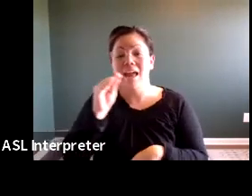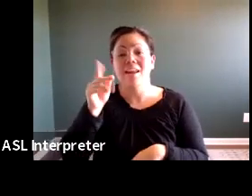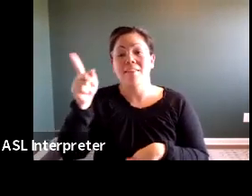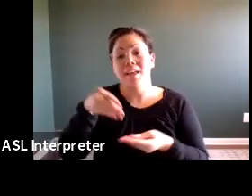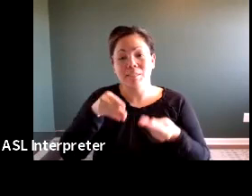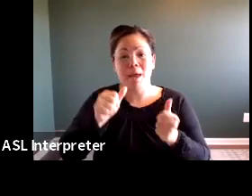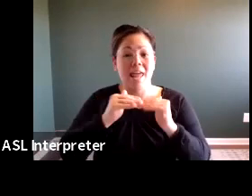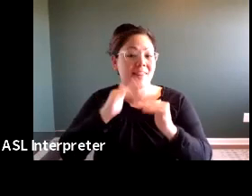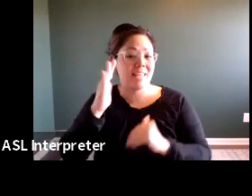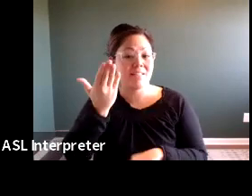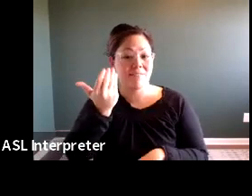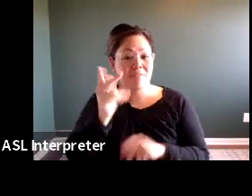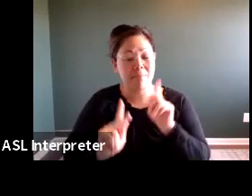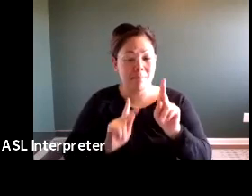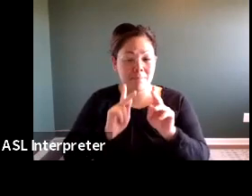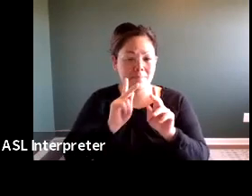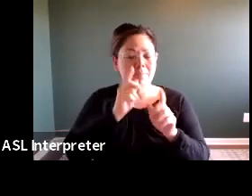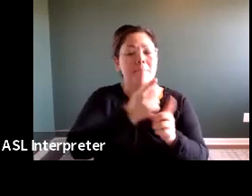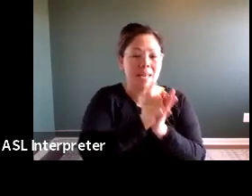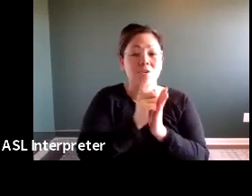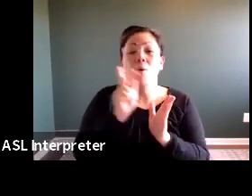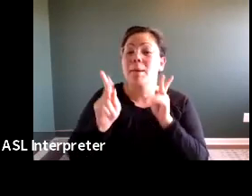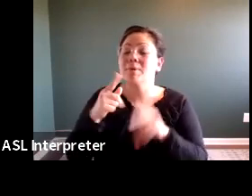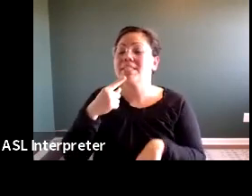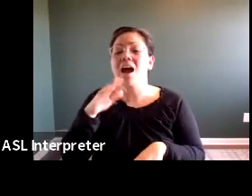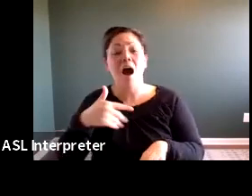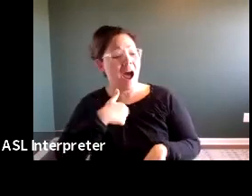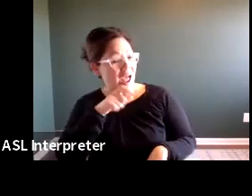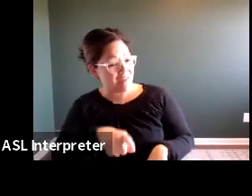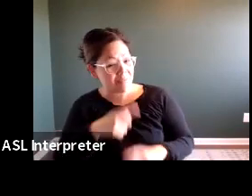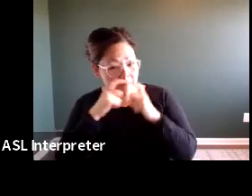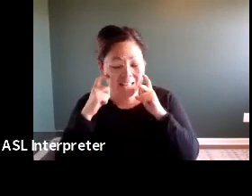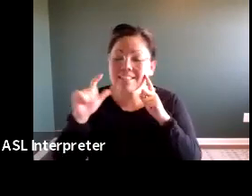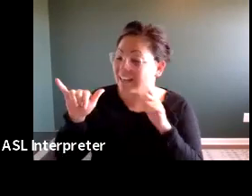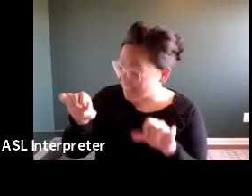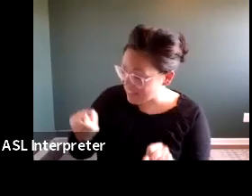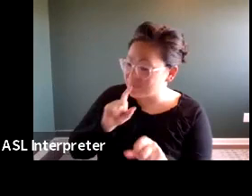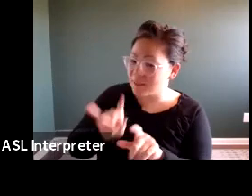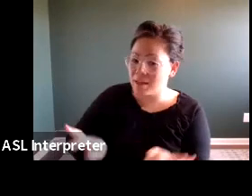So I think that's a really important thing when people ask should I really wear a mask? I bring up these church cases I've one